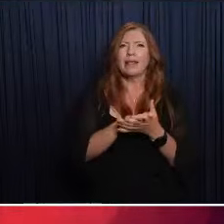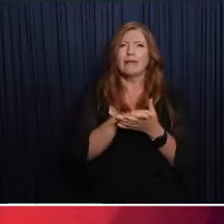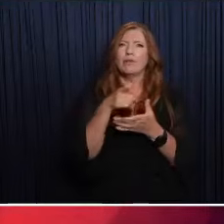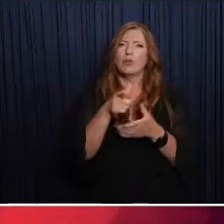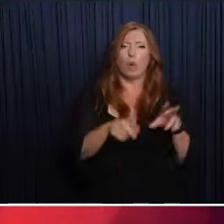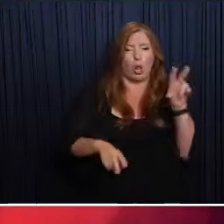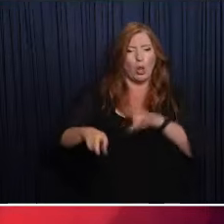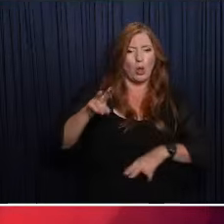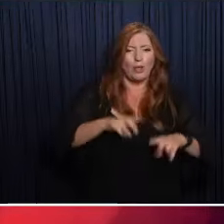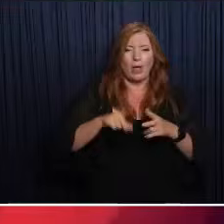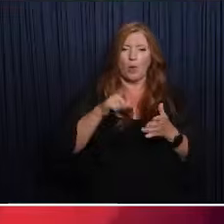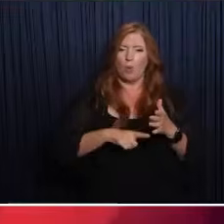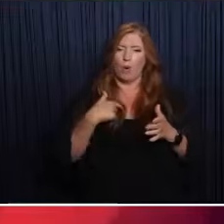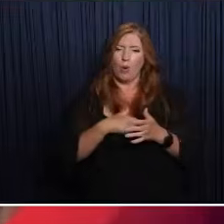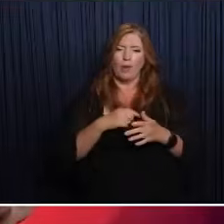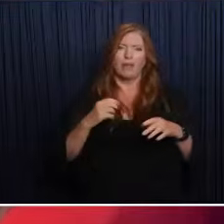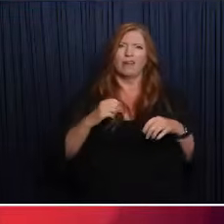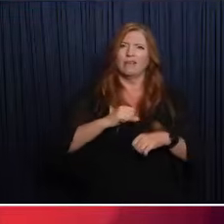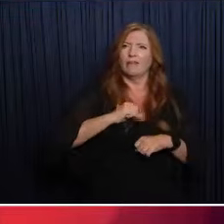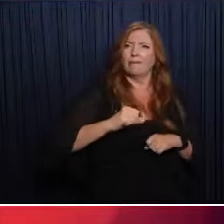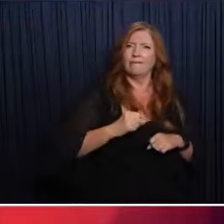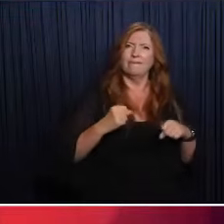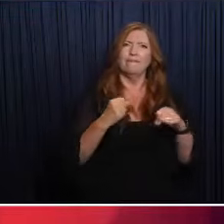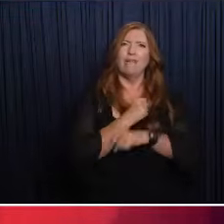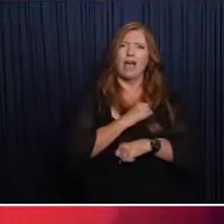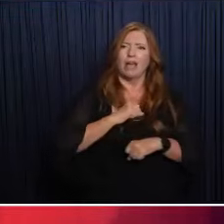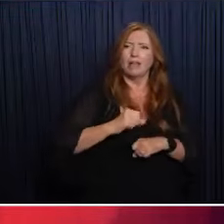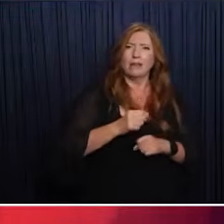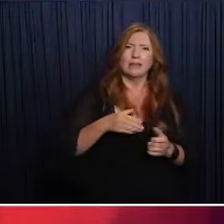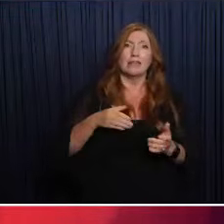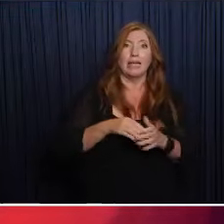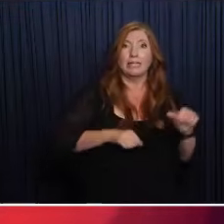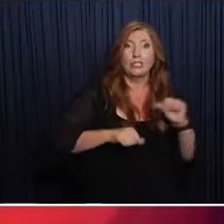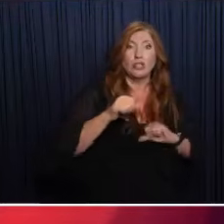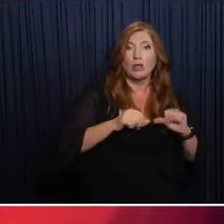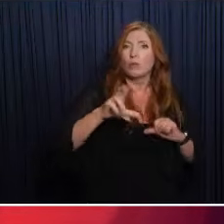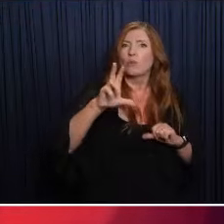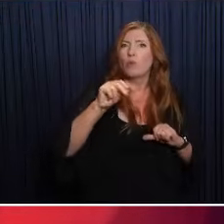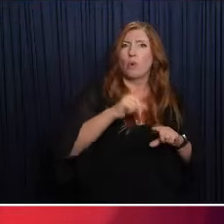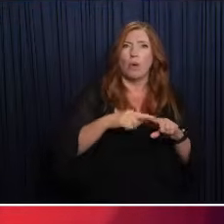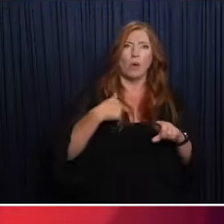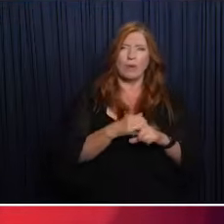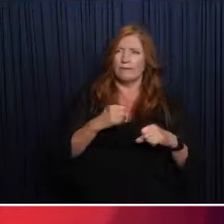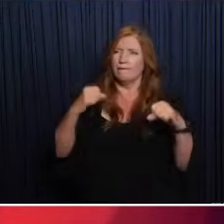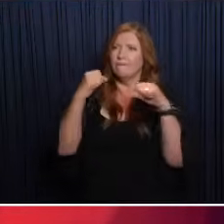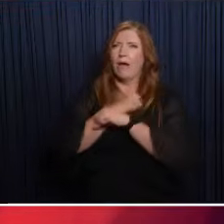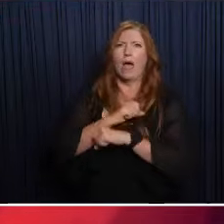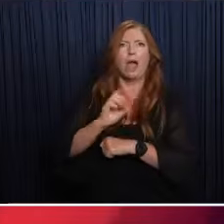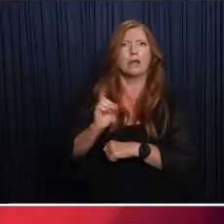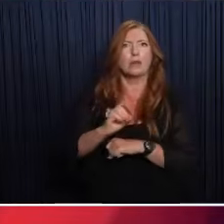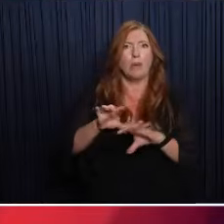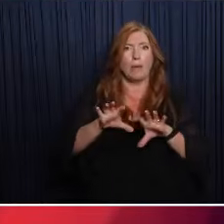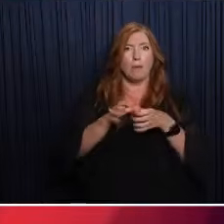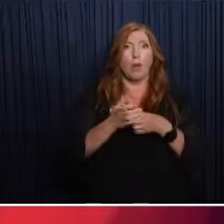AND FIGHT FOR THE IDEALS WE BELIEVE IN. WHEN YOU LOOK AT WHAT WE ARE REALLY FIGHTING AGAINST. WE ARE NOT FIGHTING AGAINST EACH